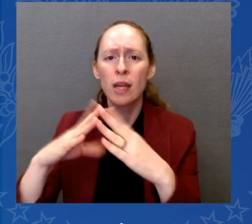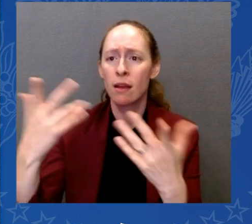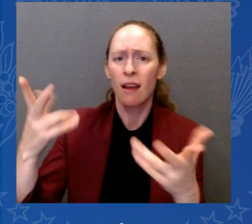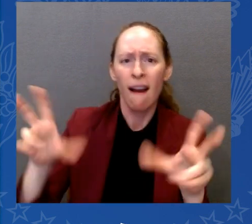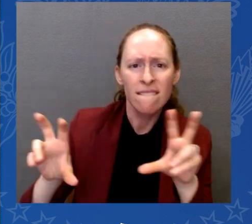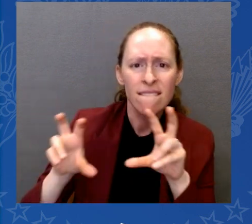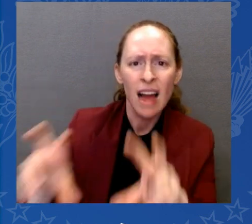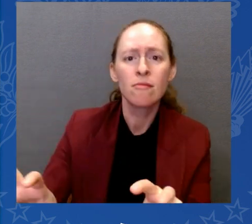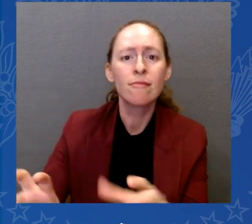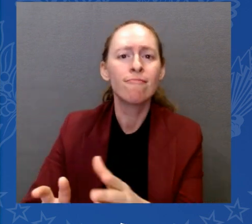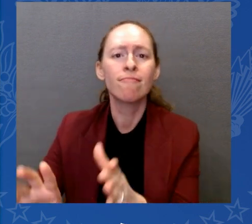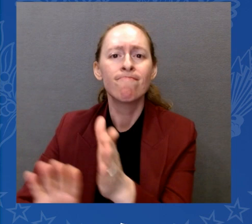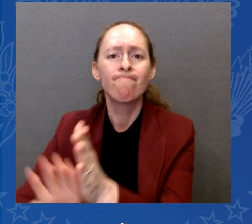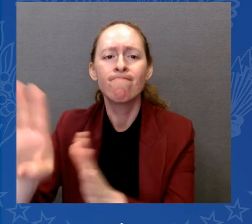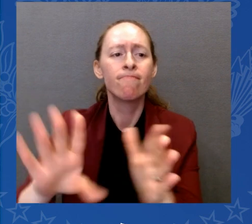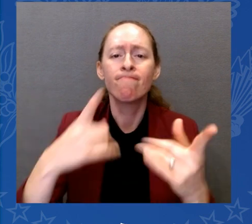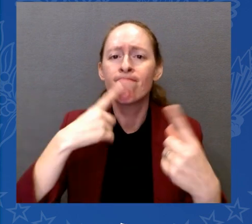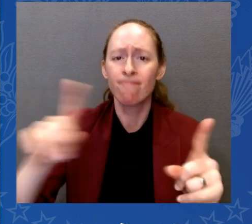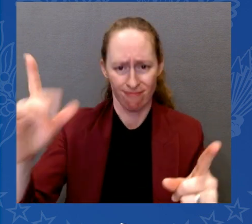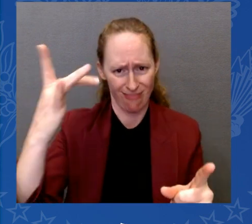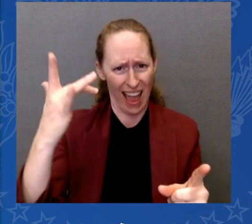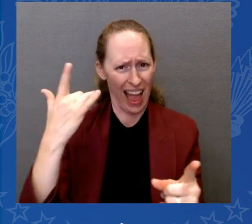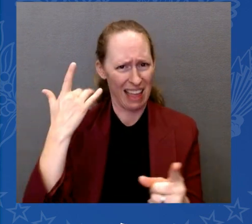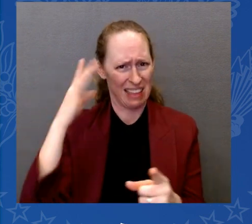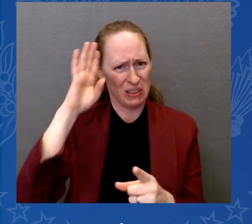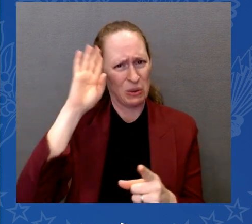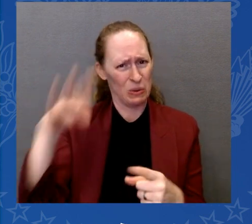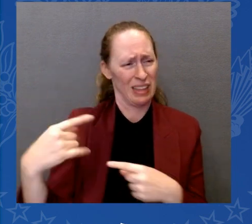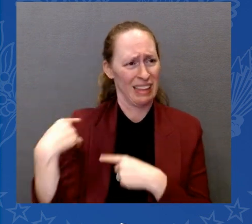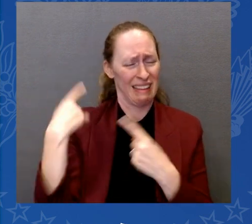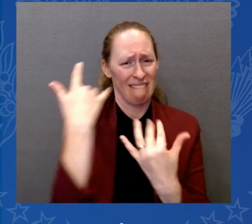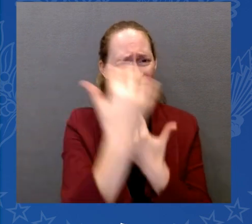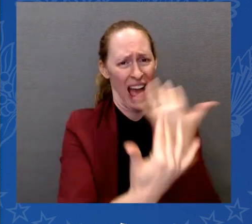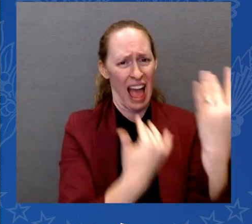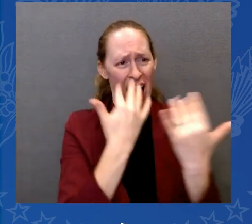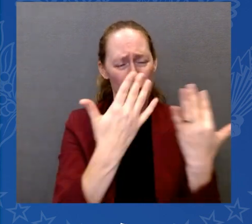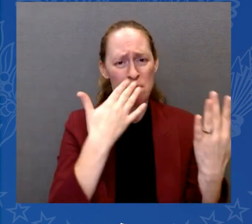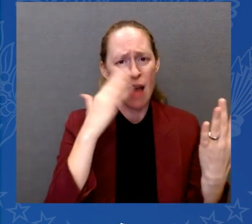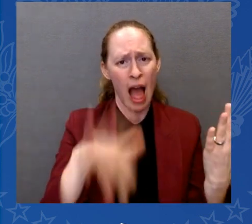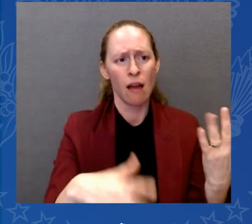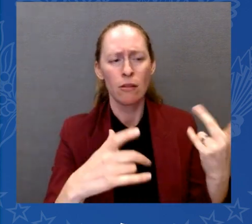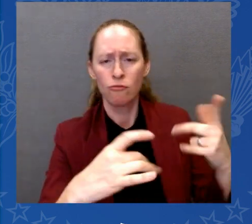And, by the way, to all the Forest Service and the firefighters, we owe you big.